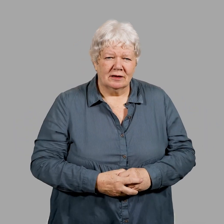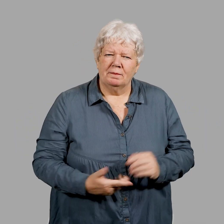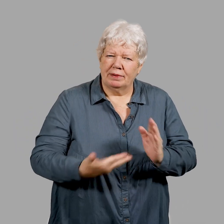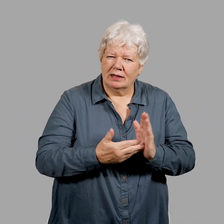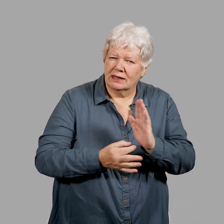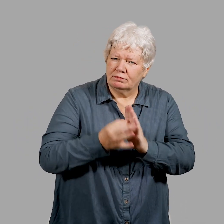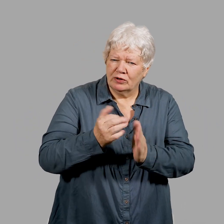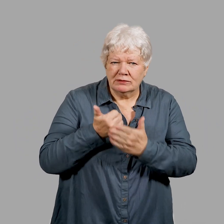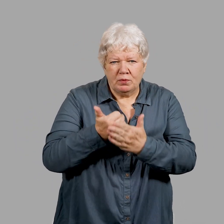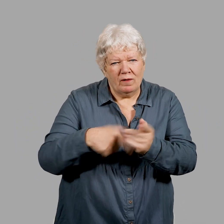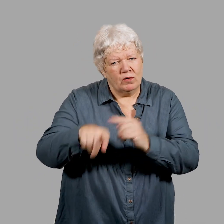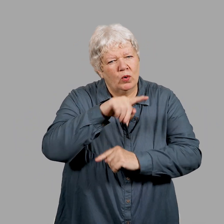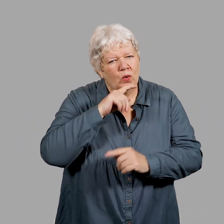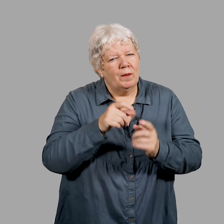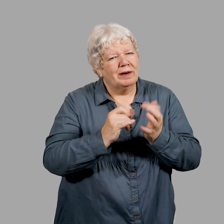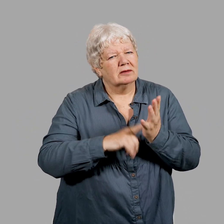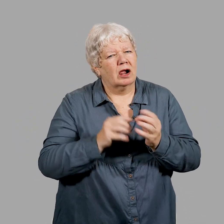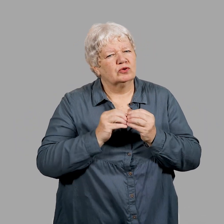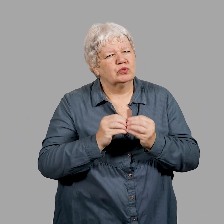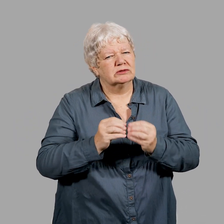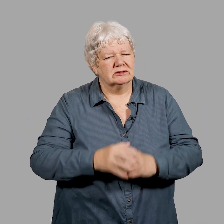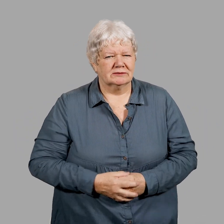Improve the support available to BSL students.